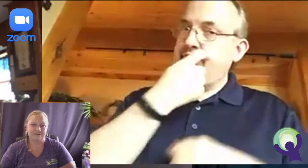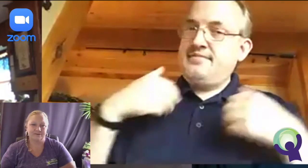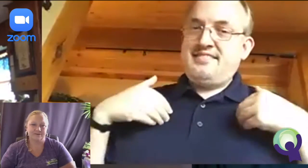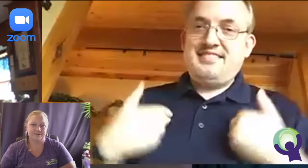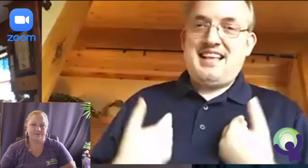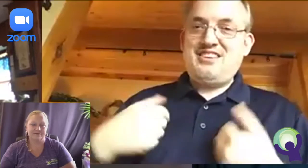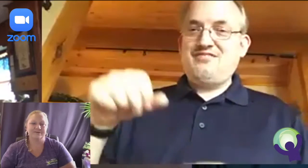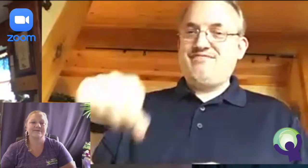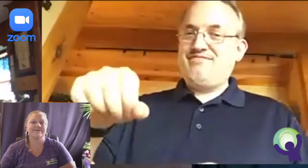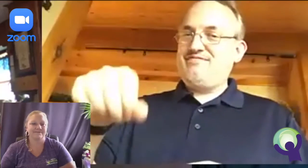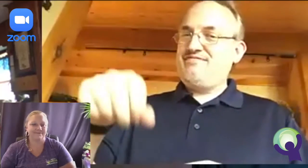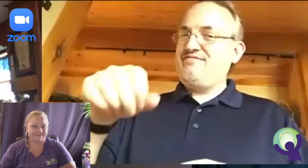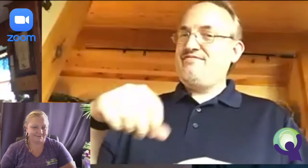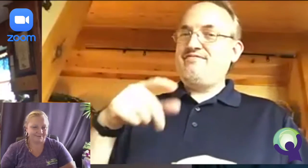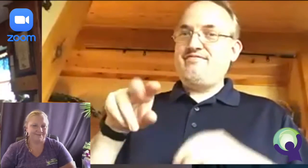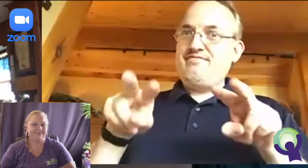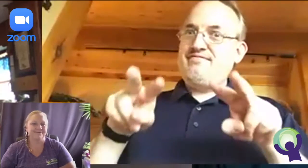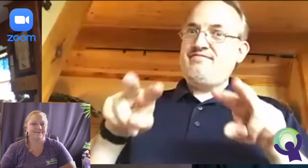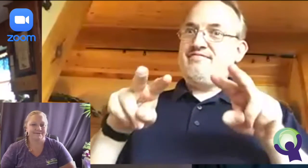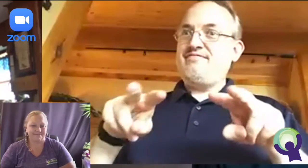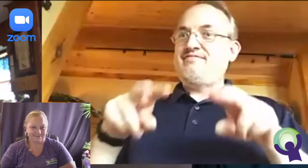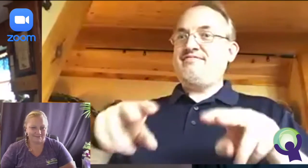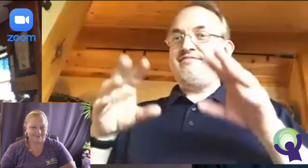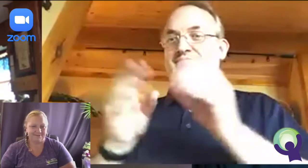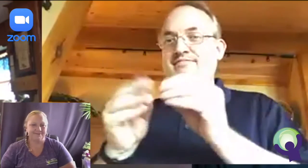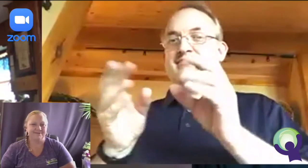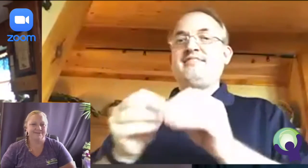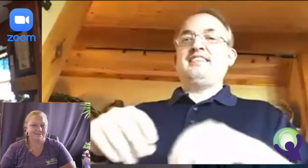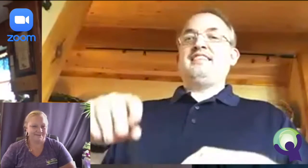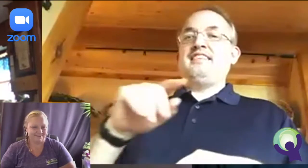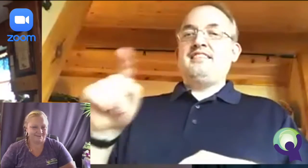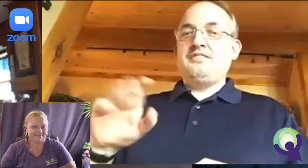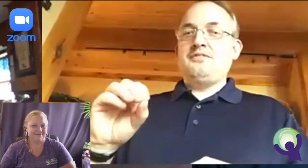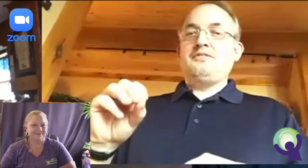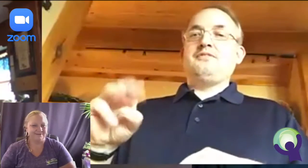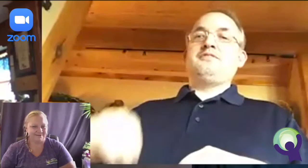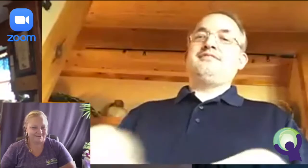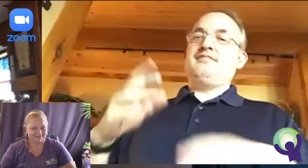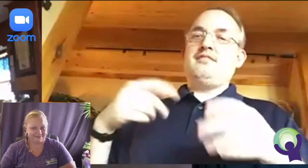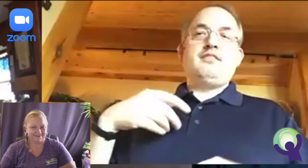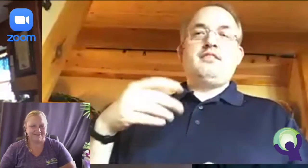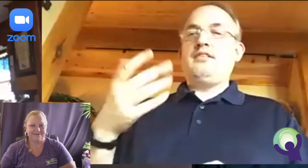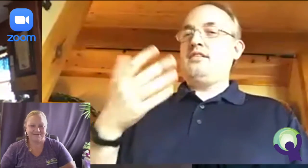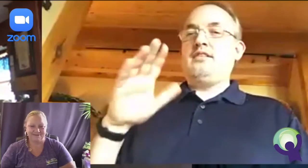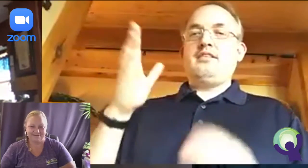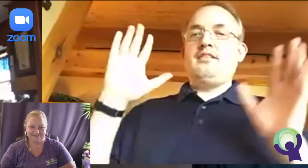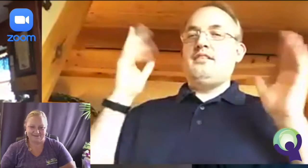with virtual and having meetings and my eyes have gotten really tired, with Zoom meetings